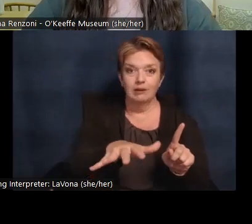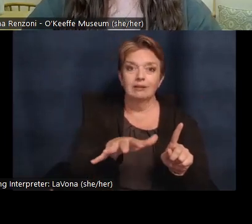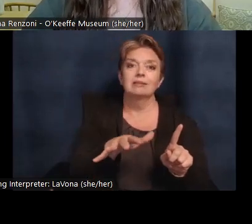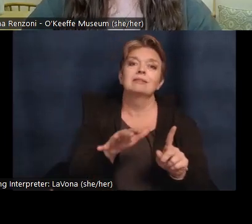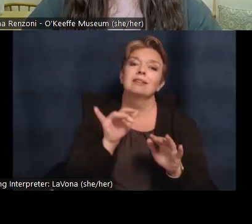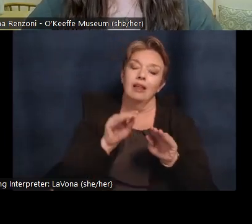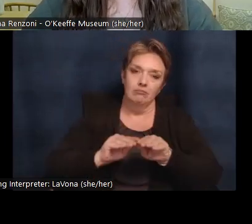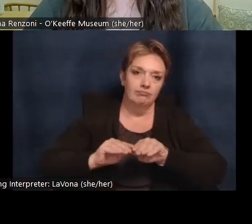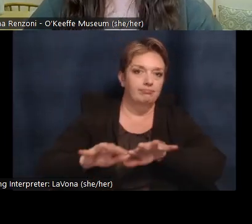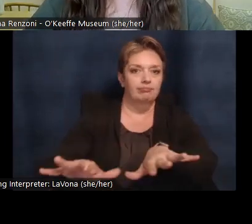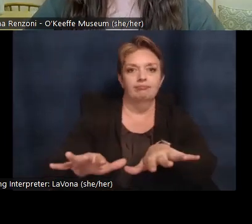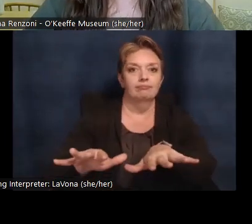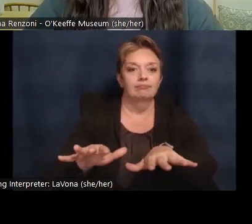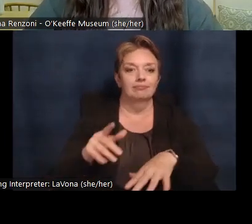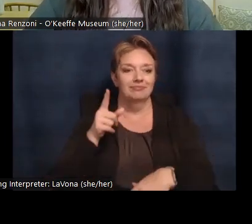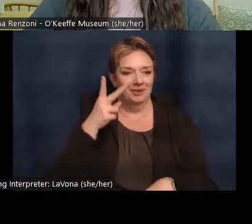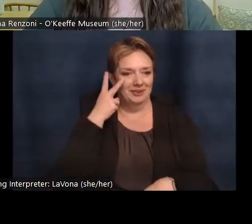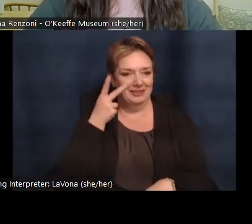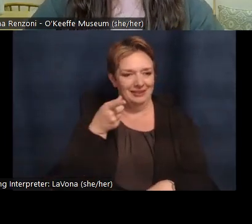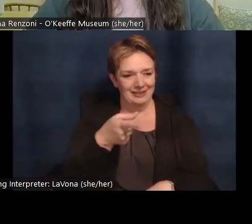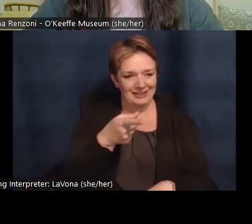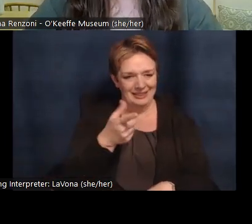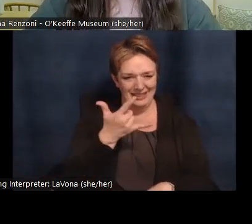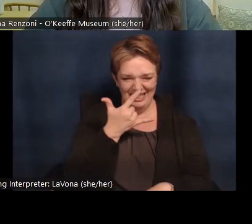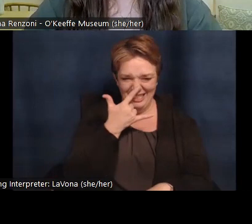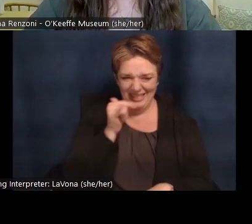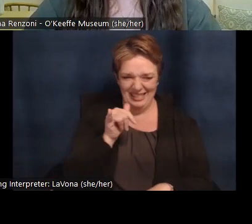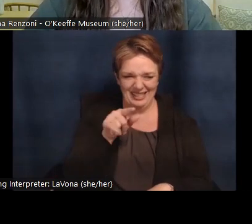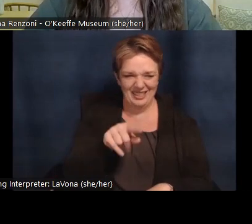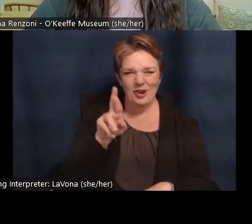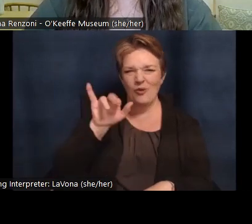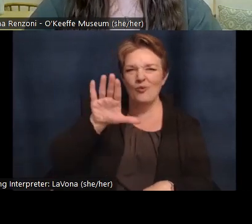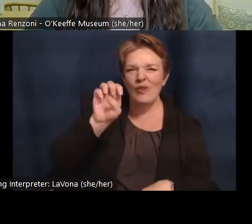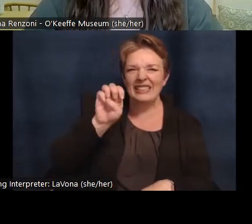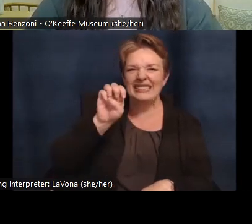As you can see here, it looks a bit like a rice patty or a cranberry bog.